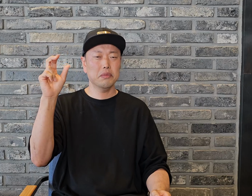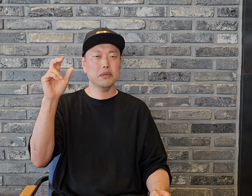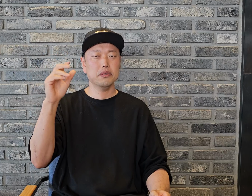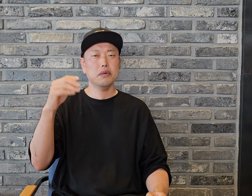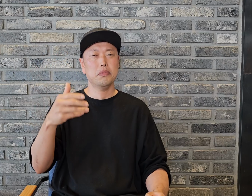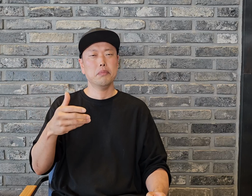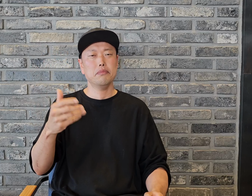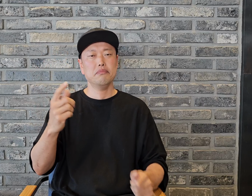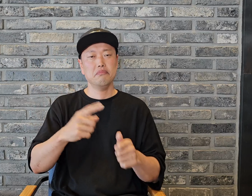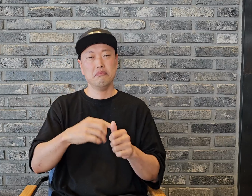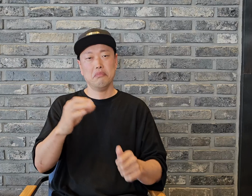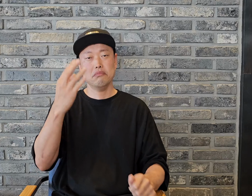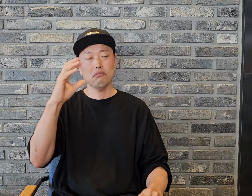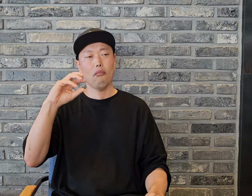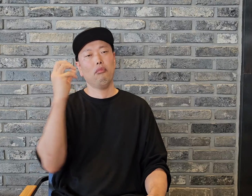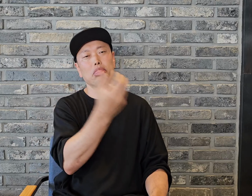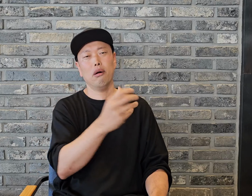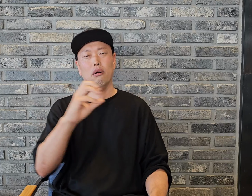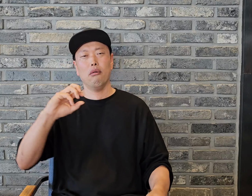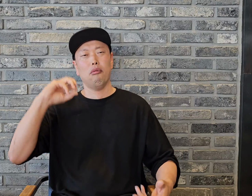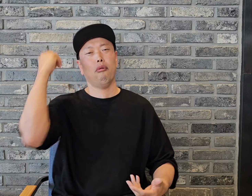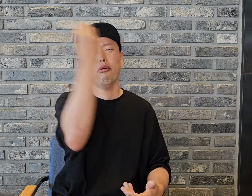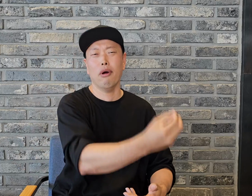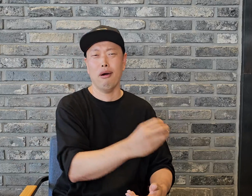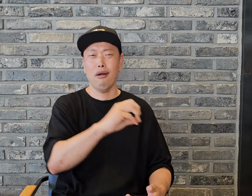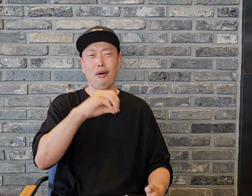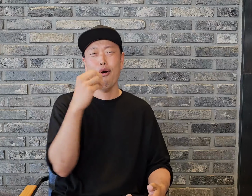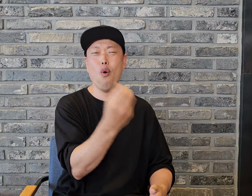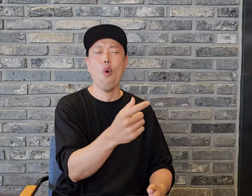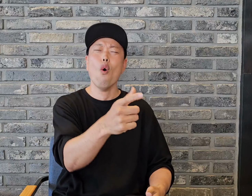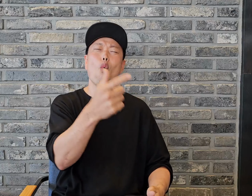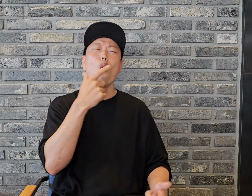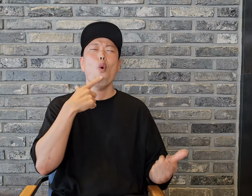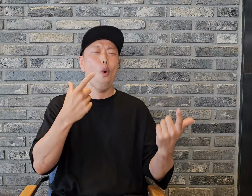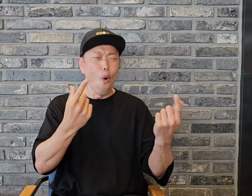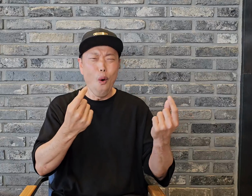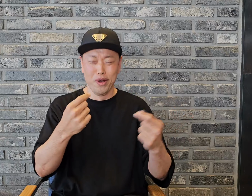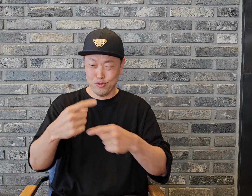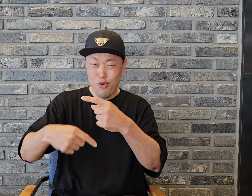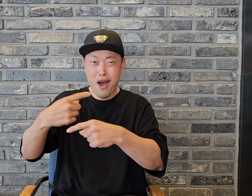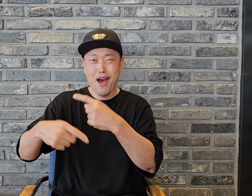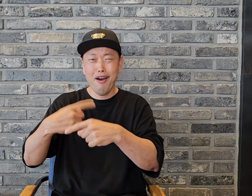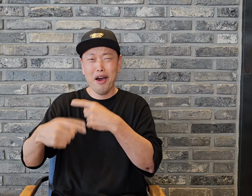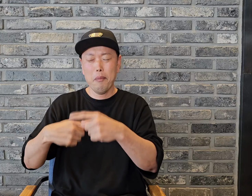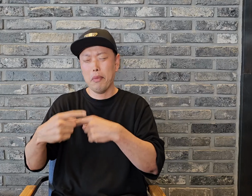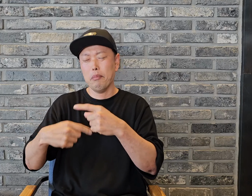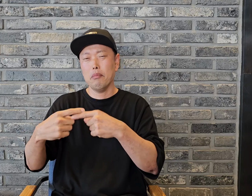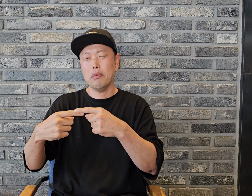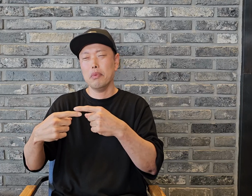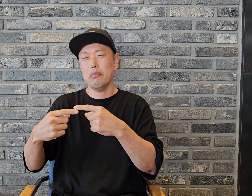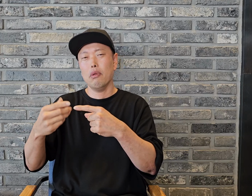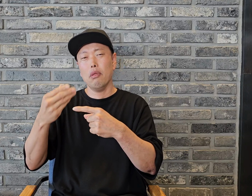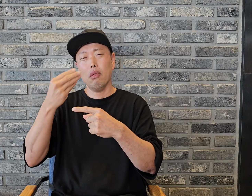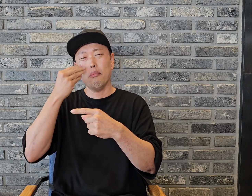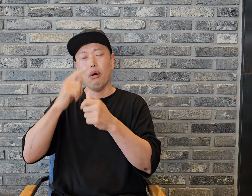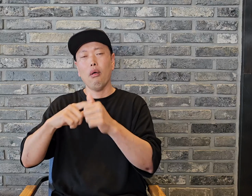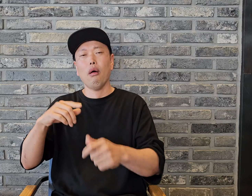Just as you throw fastballs all the time and gradually throw them in various poses as time goes by, the same goes for sign language. If you practice more while using sign language and get used to it,